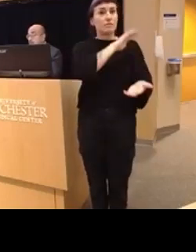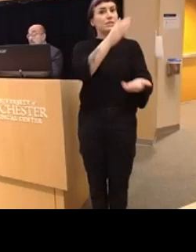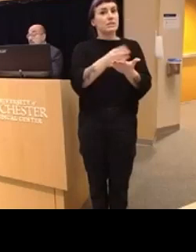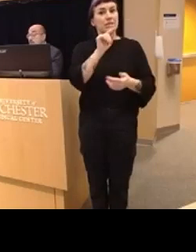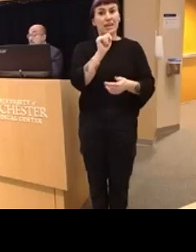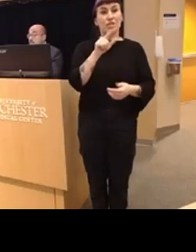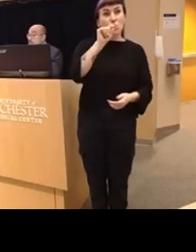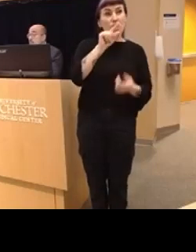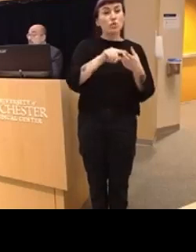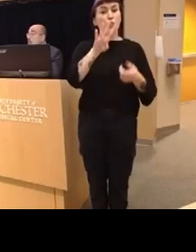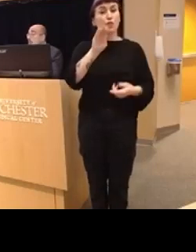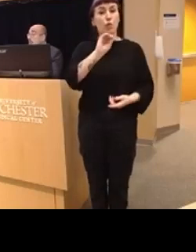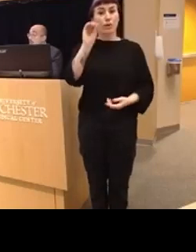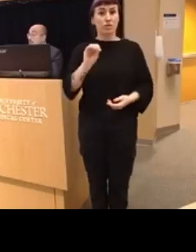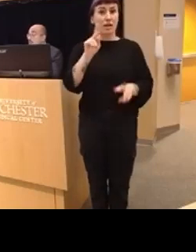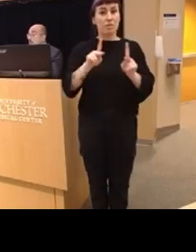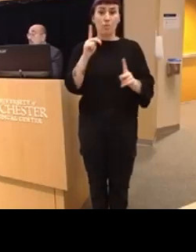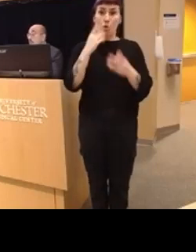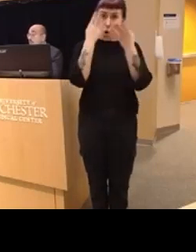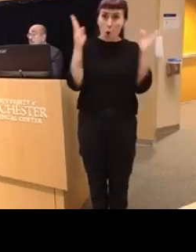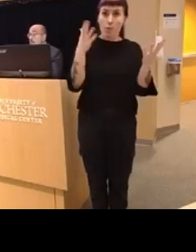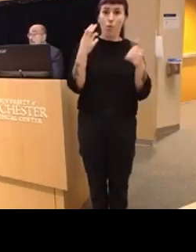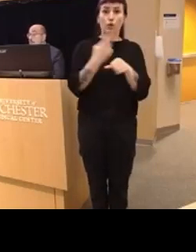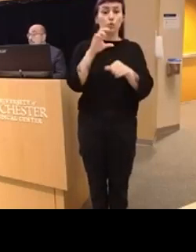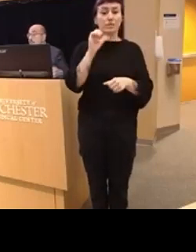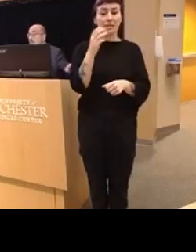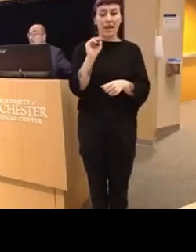20 to 40% of people very open and want to use cam treatments as part of their pain treatment